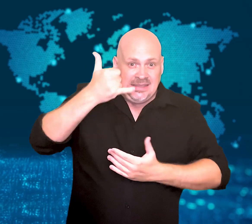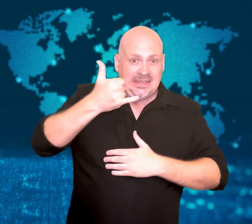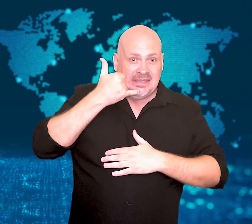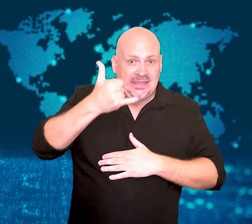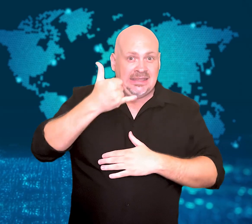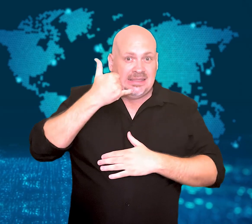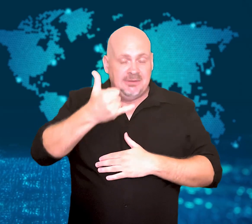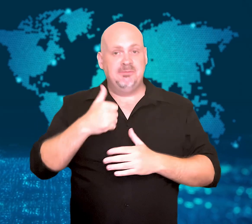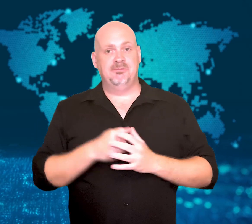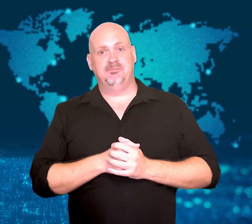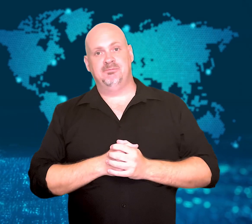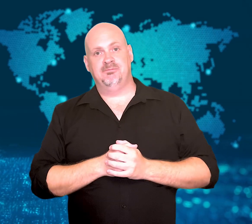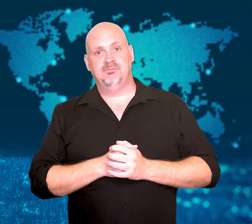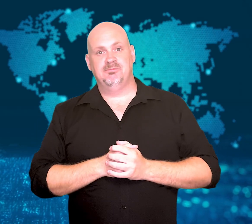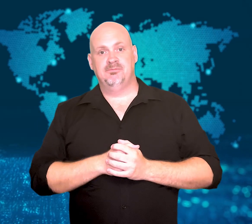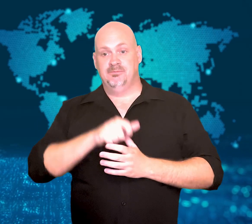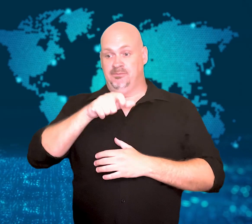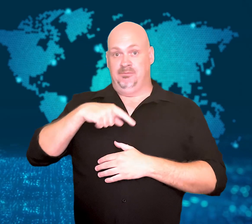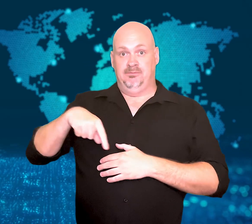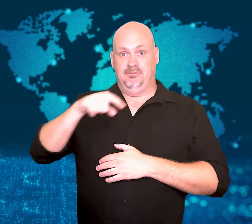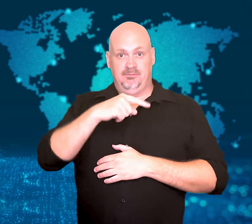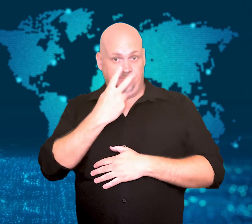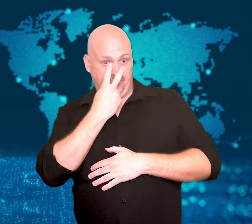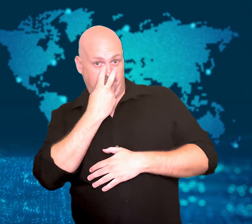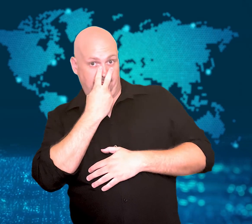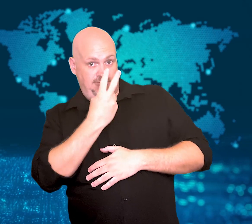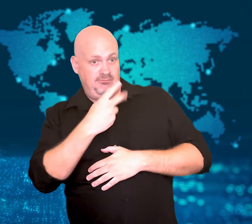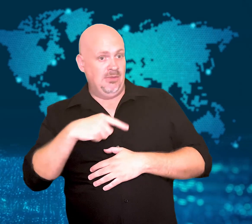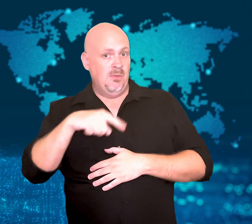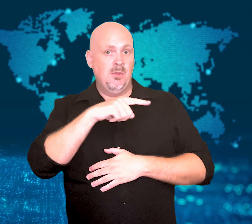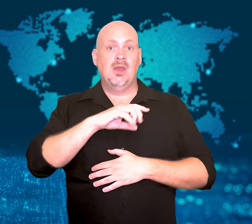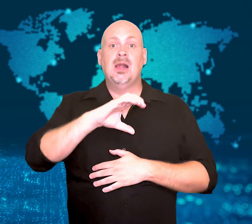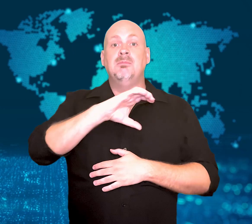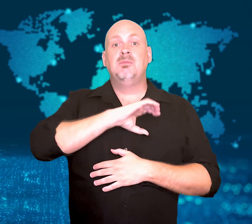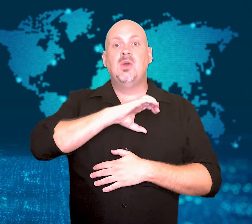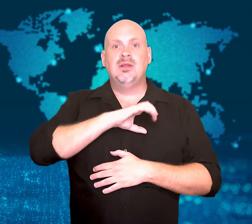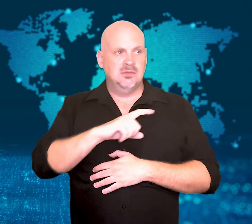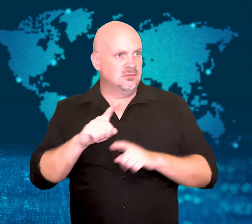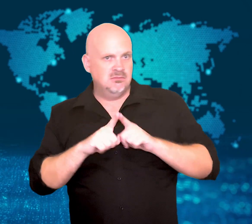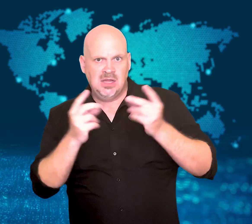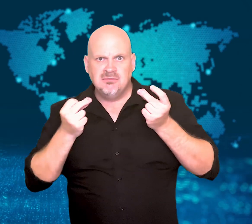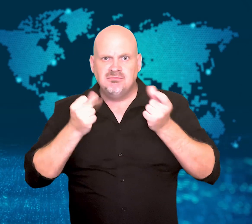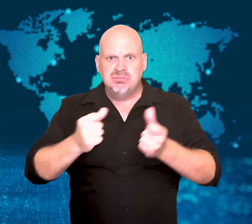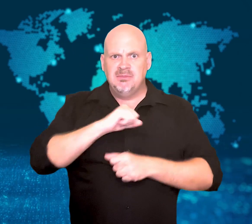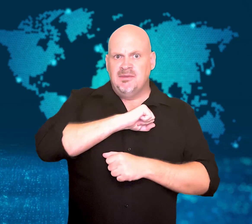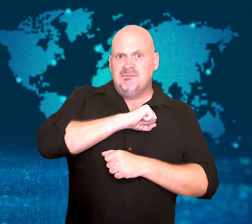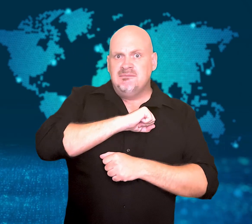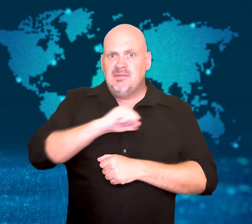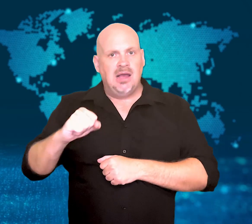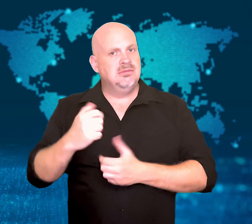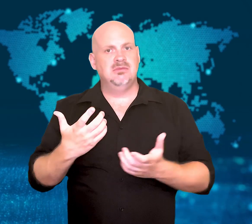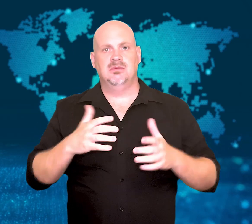the school made emergency calls for help.